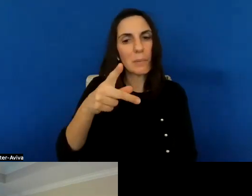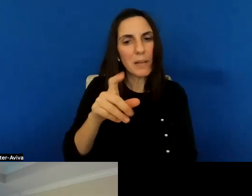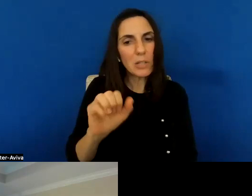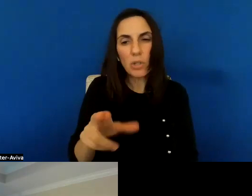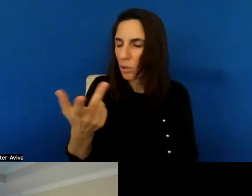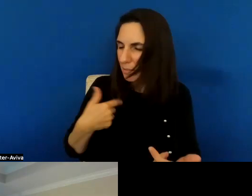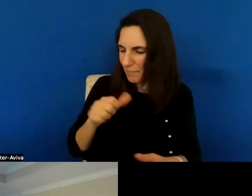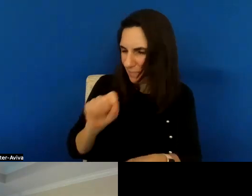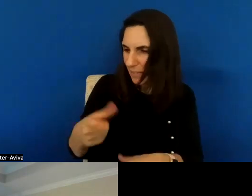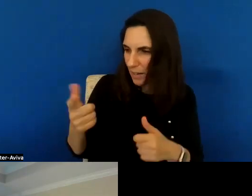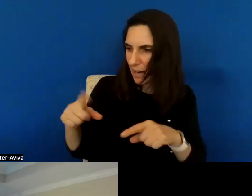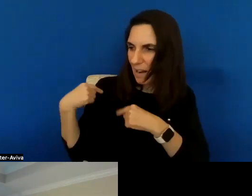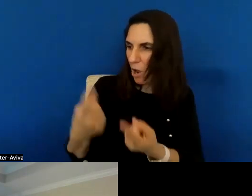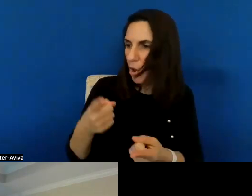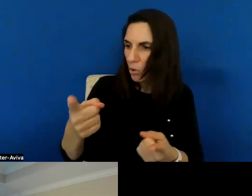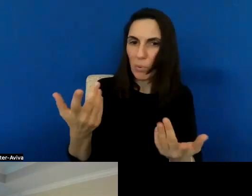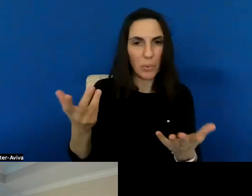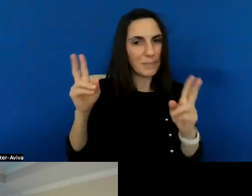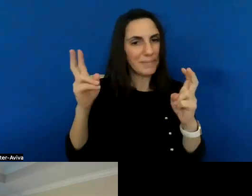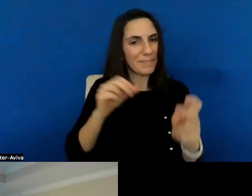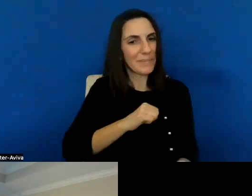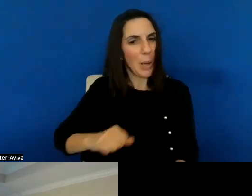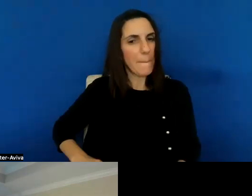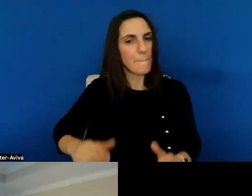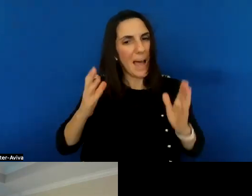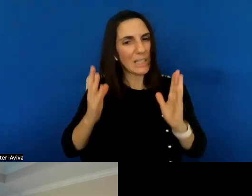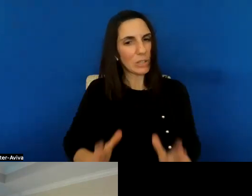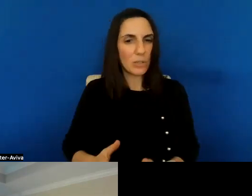th been a brand ambassador to now since 11:08:59 Right probably right before Covid.